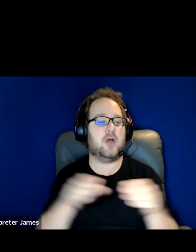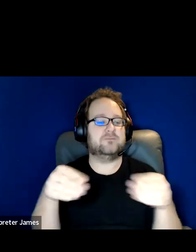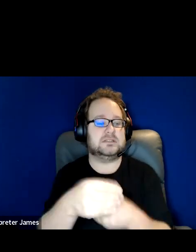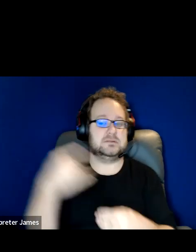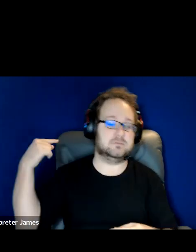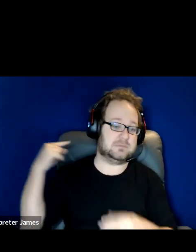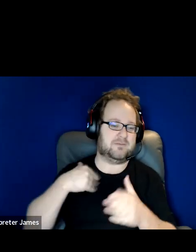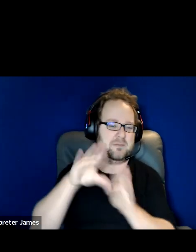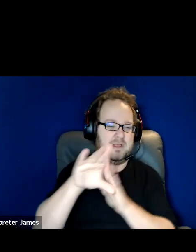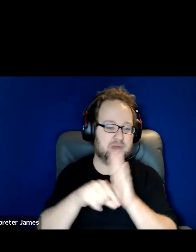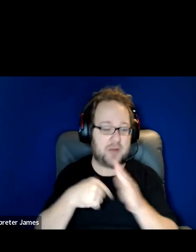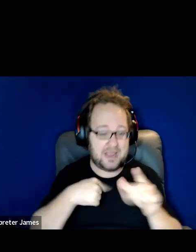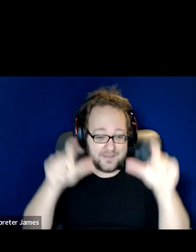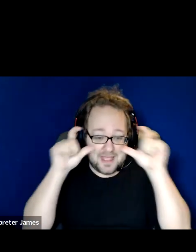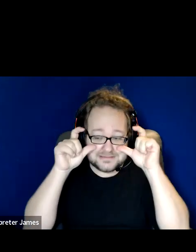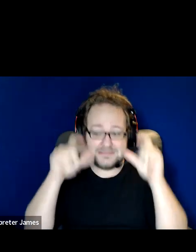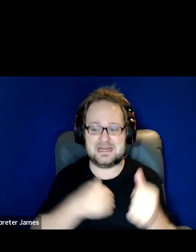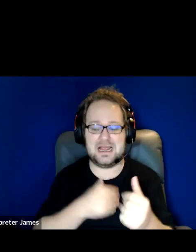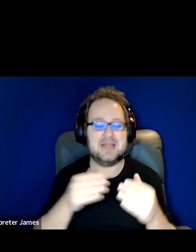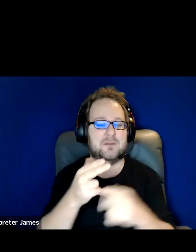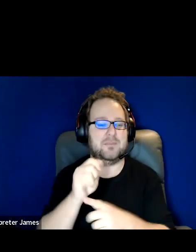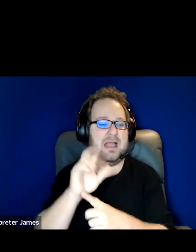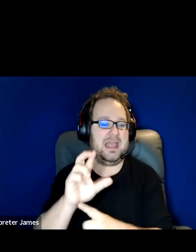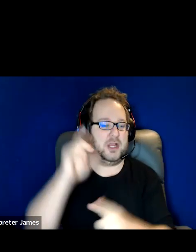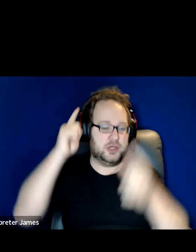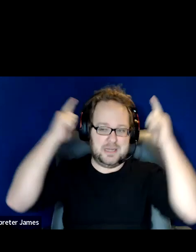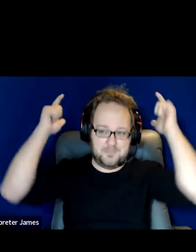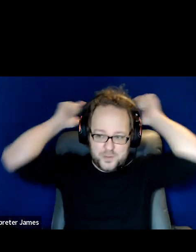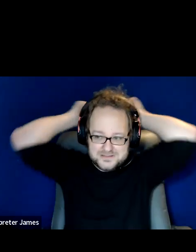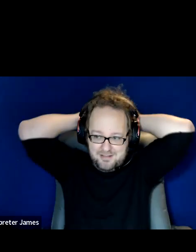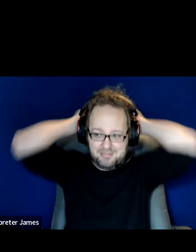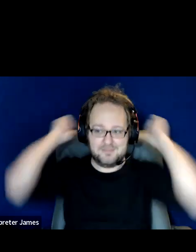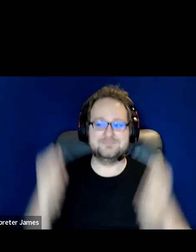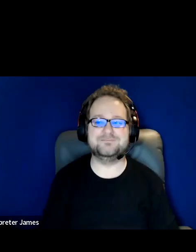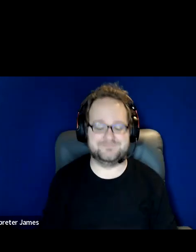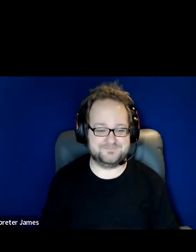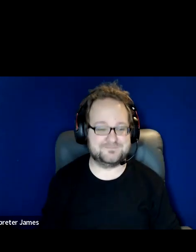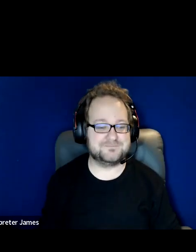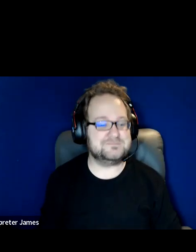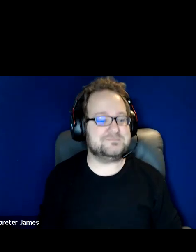also have glasses on and I have my hair in a possibliy ponytail. I'm going to provide you with the